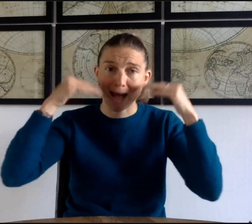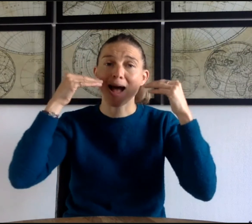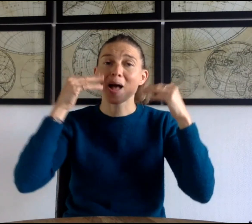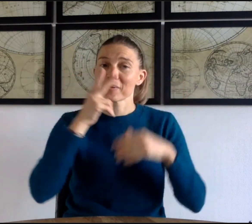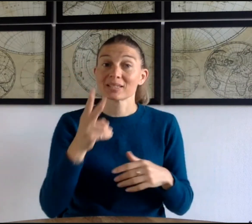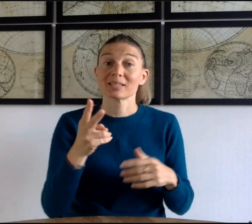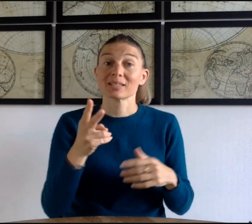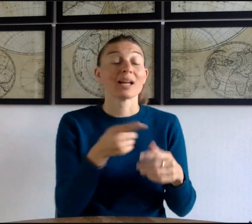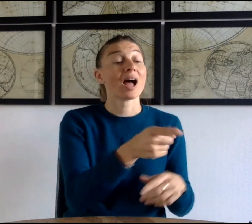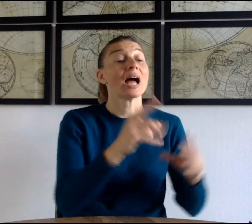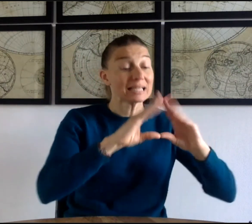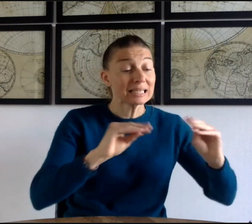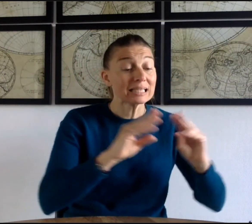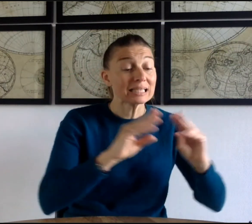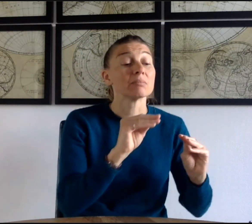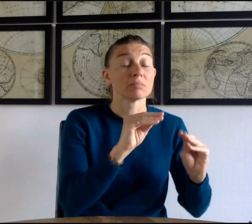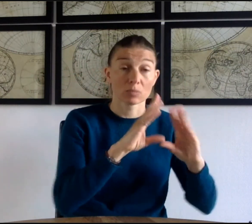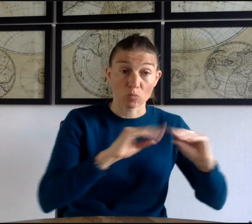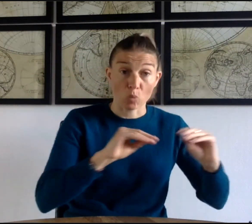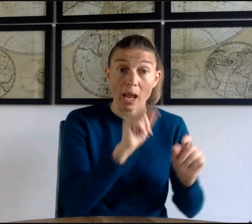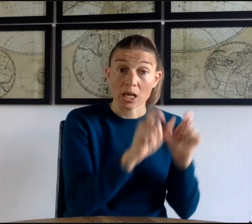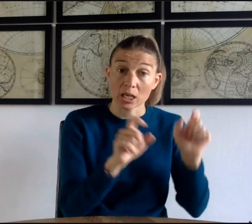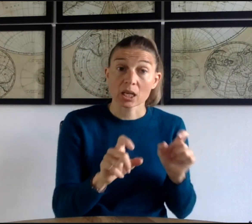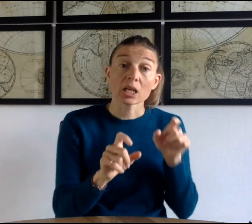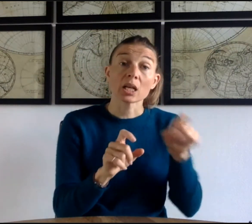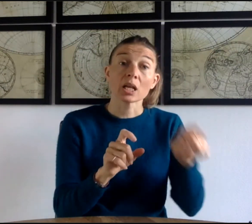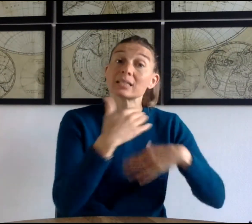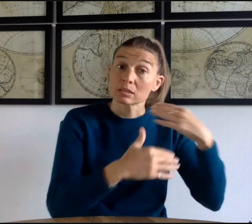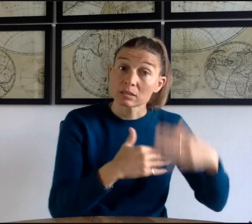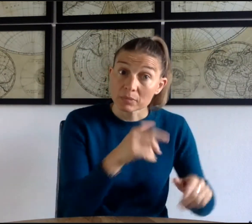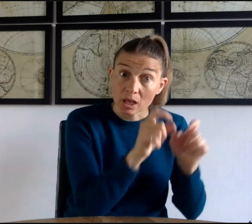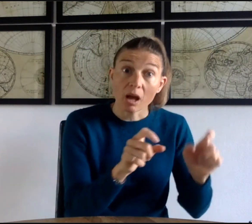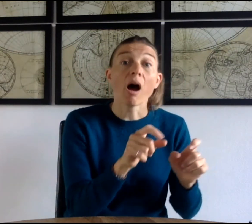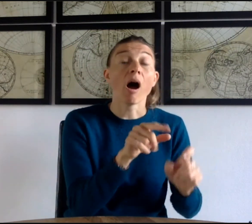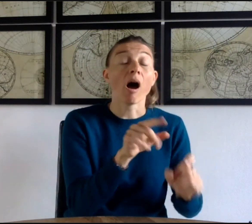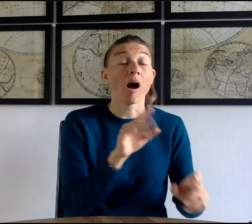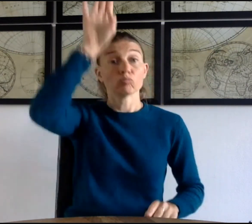with disability went in volunteering projects abroad.